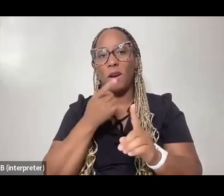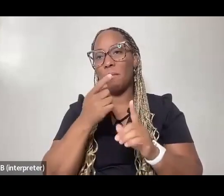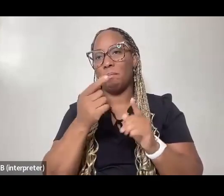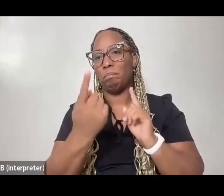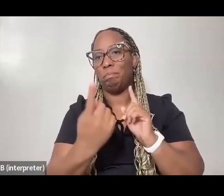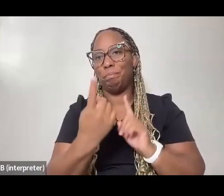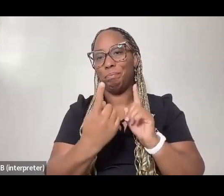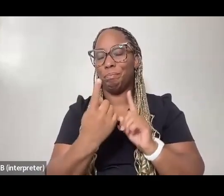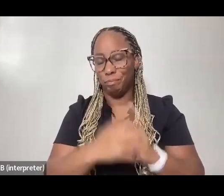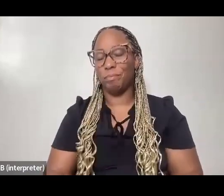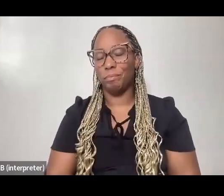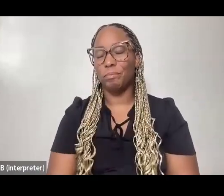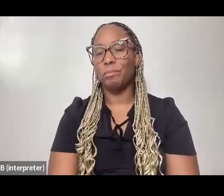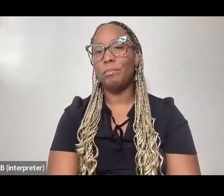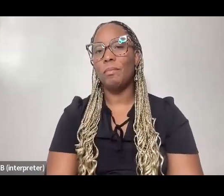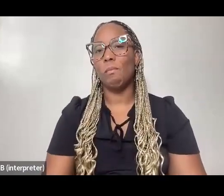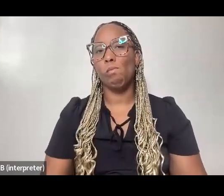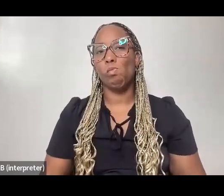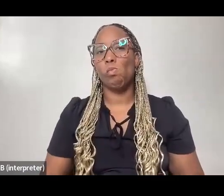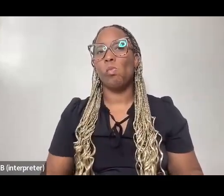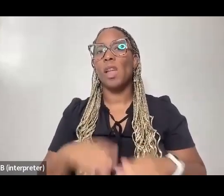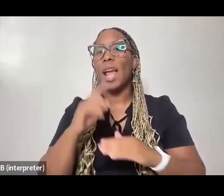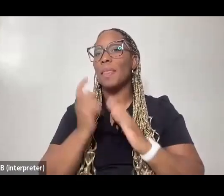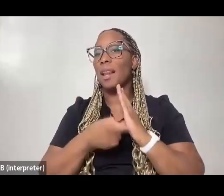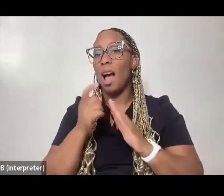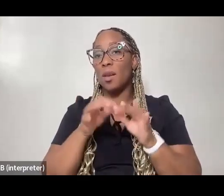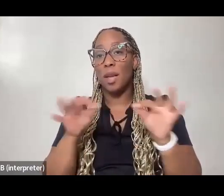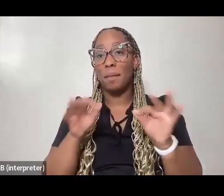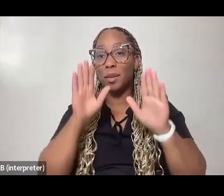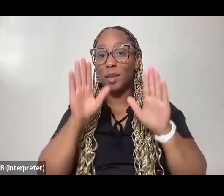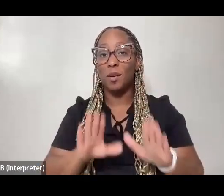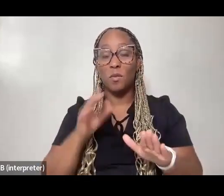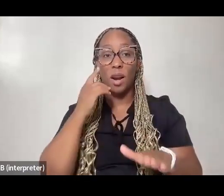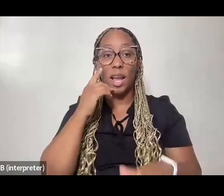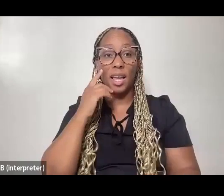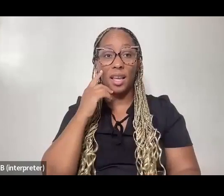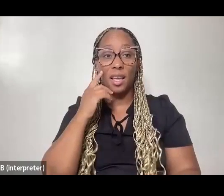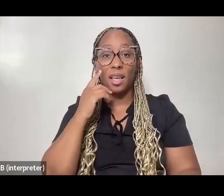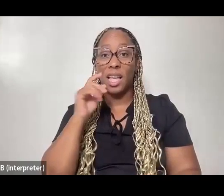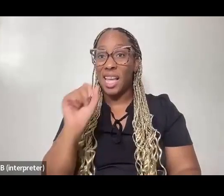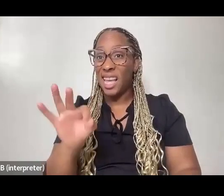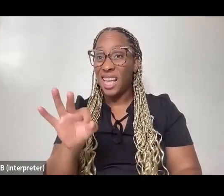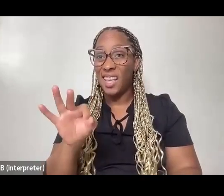Auto-captions are also great for if there is absolutely